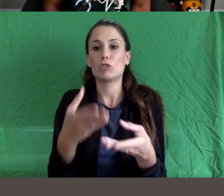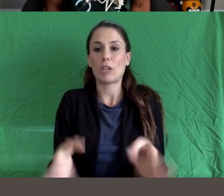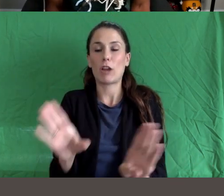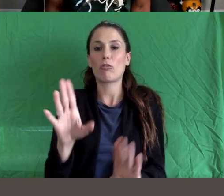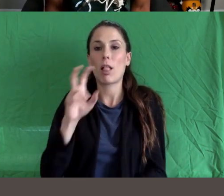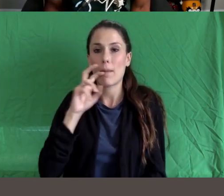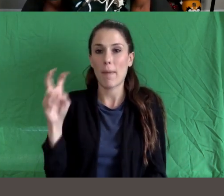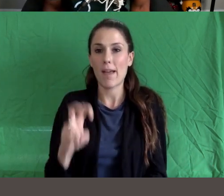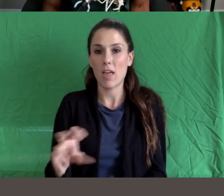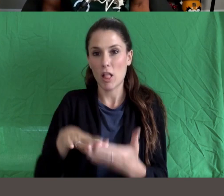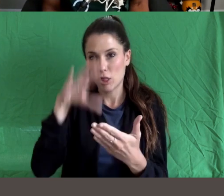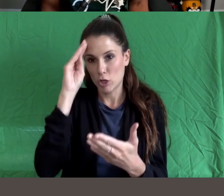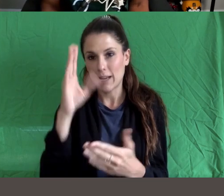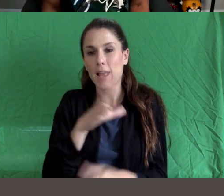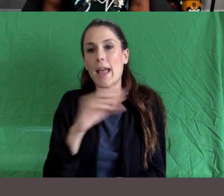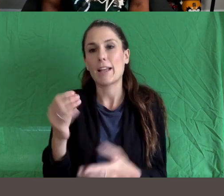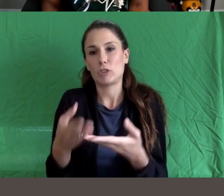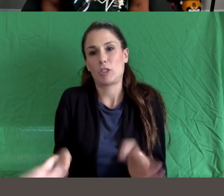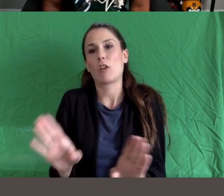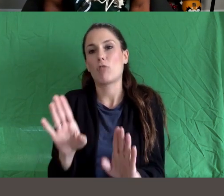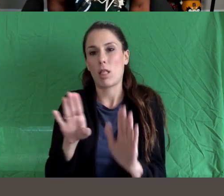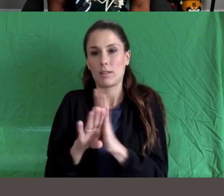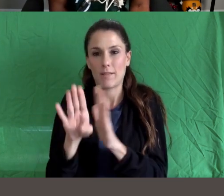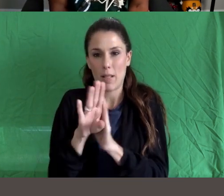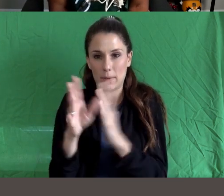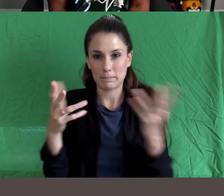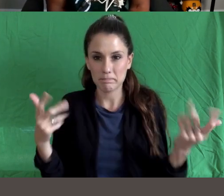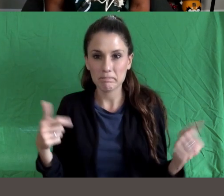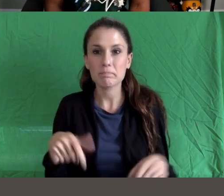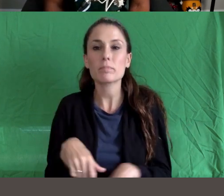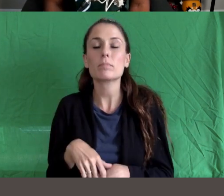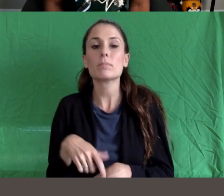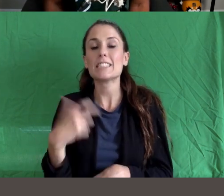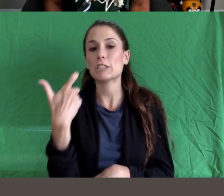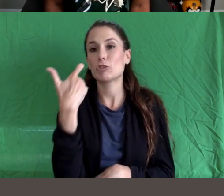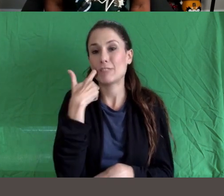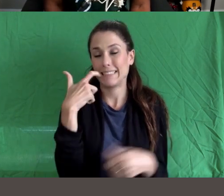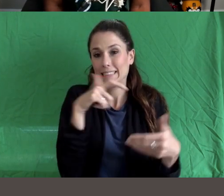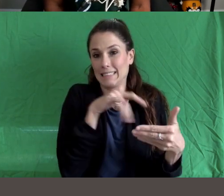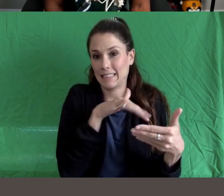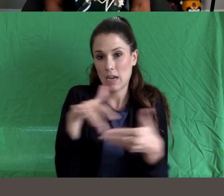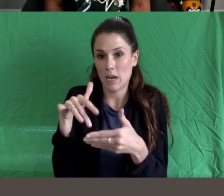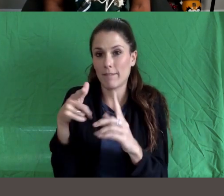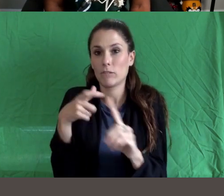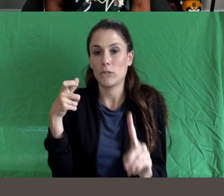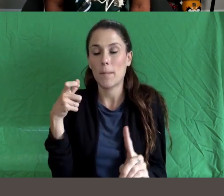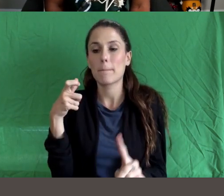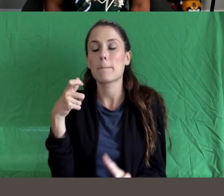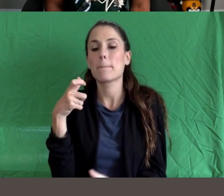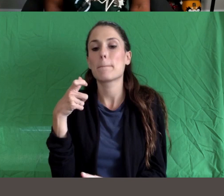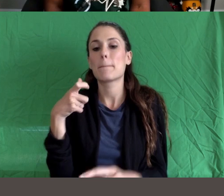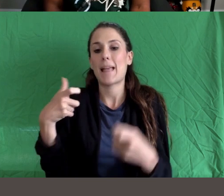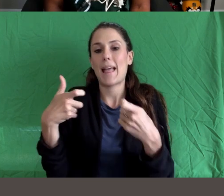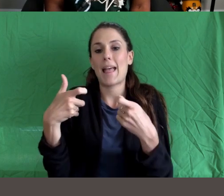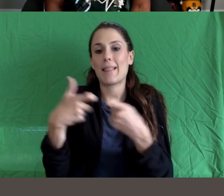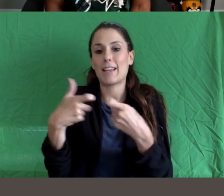general Python learning and in general development. A recent study from the Electronic Software